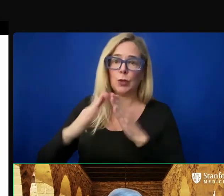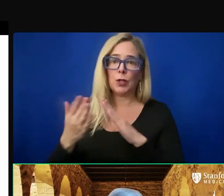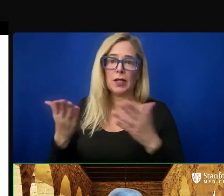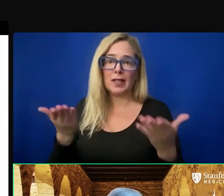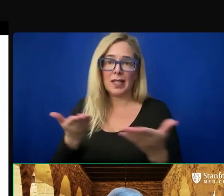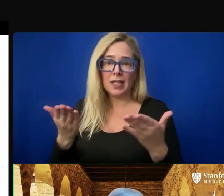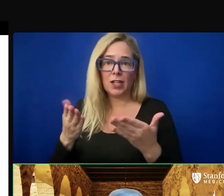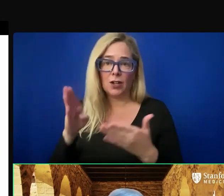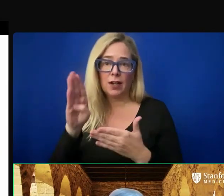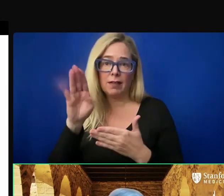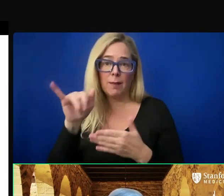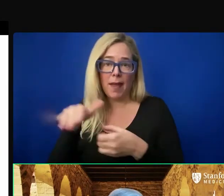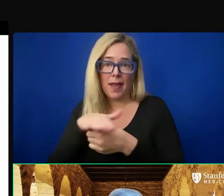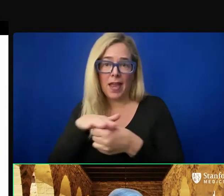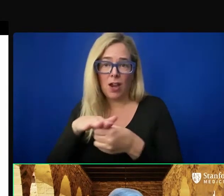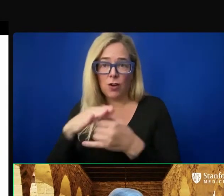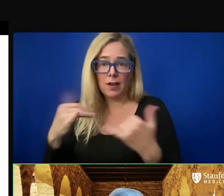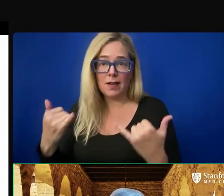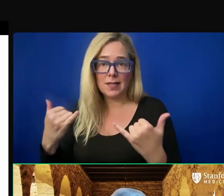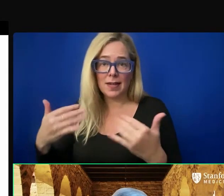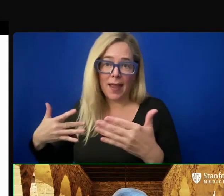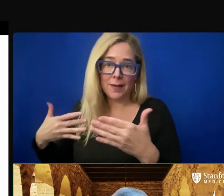to add a labor acknowledgment. And the photograph that you'll